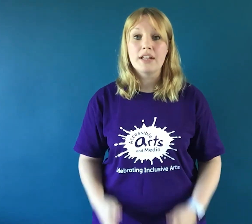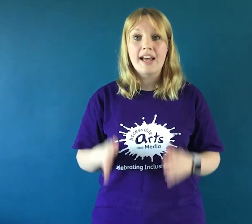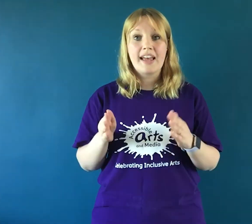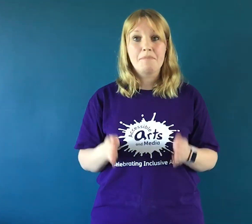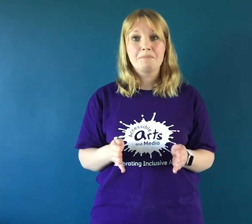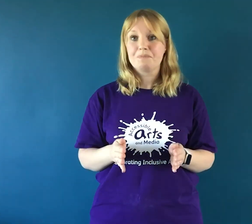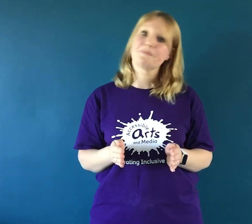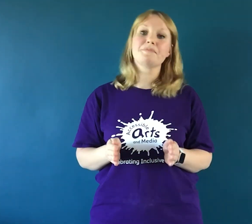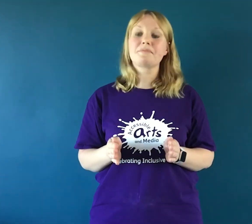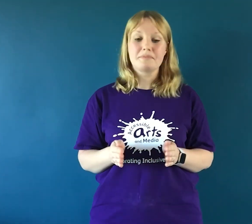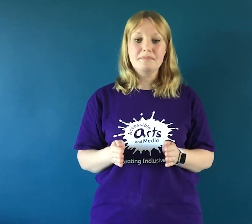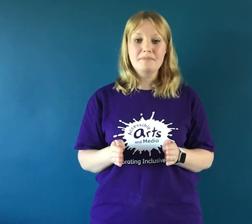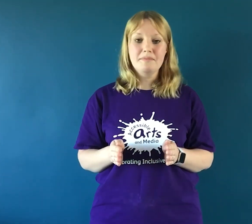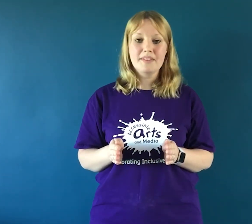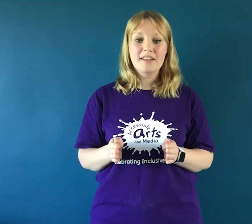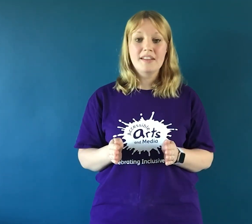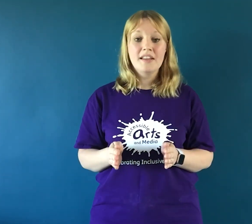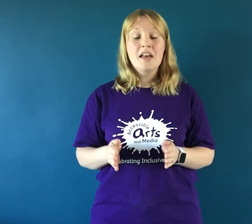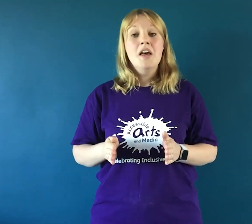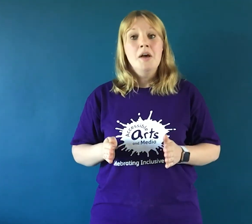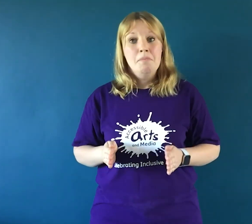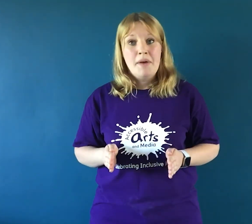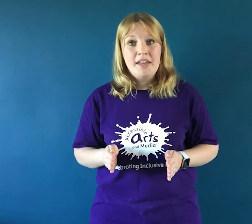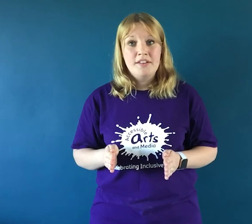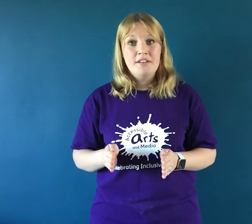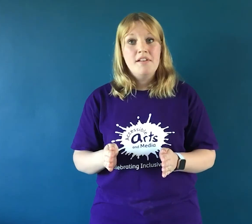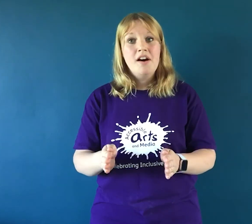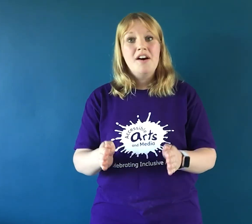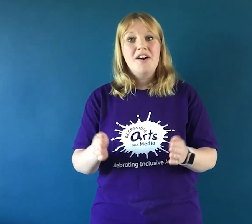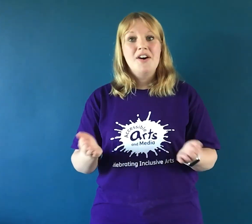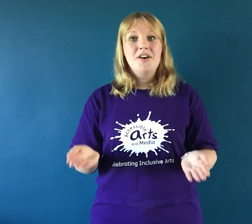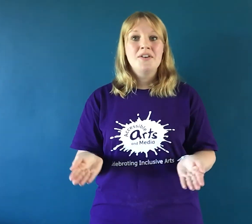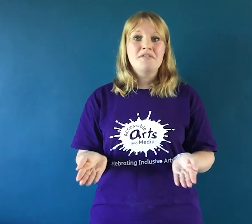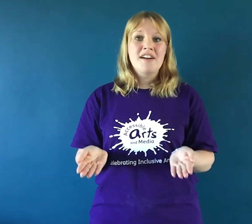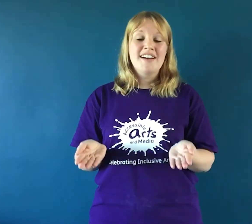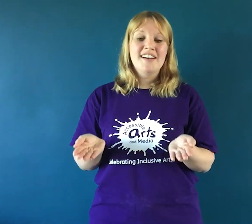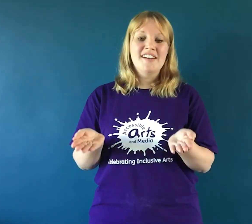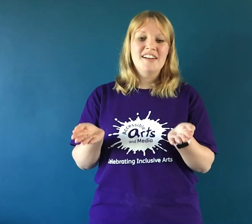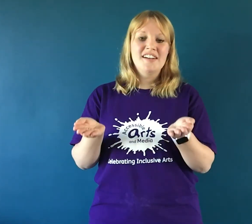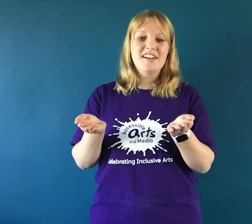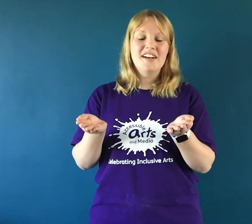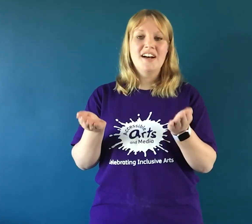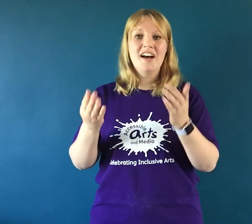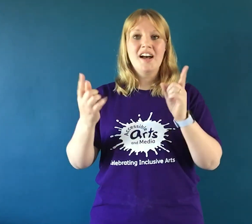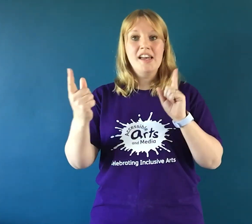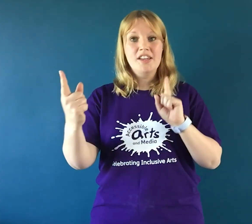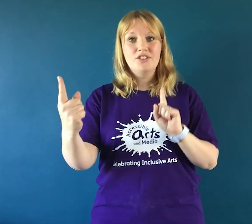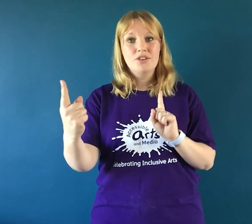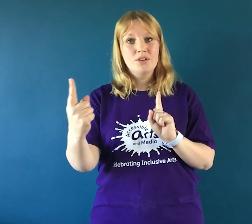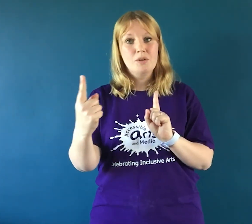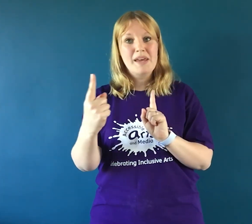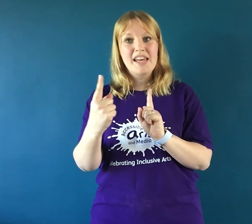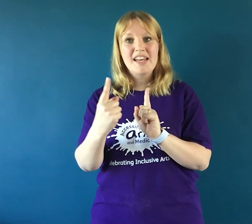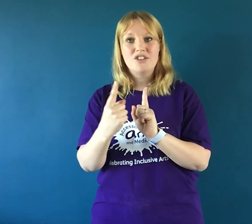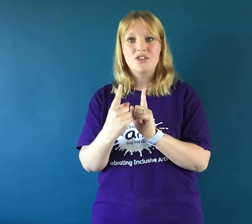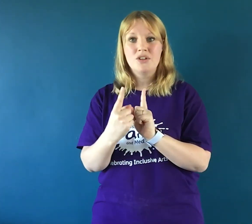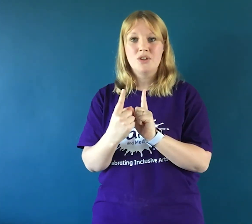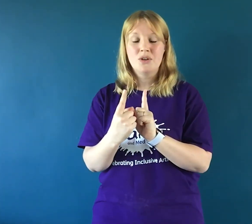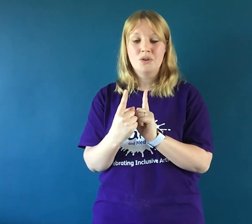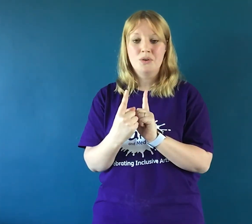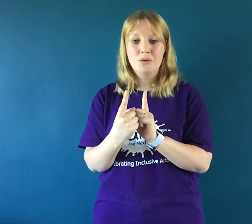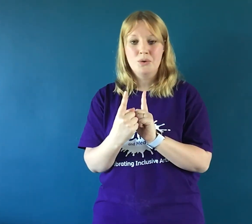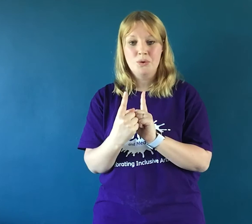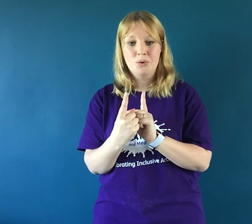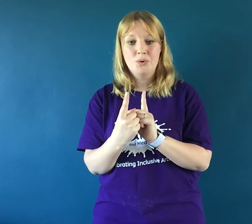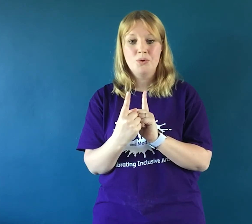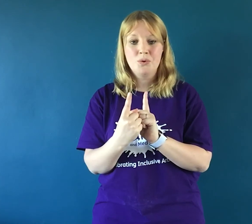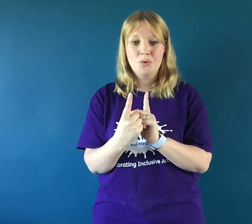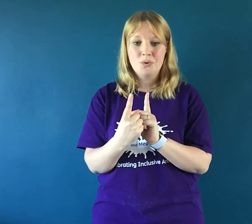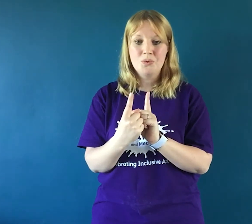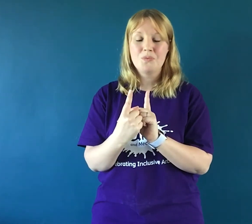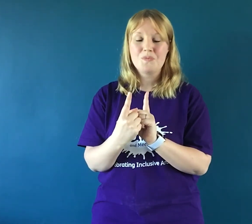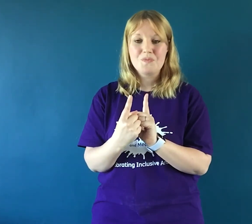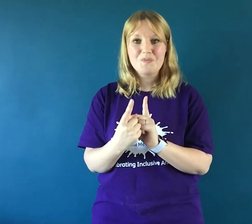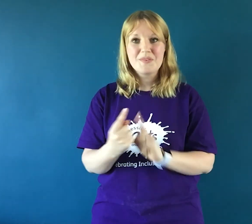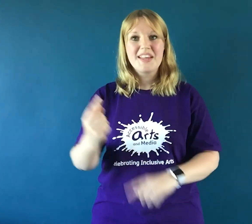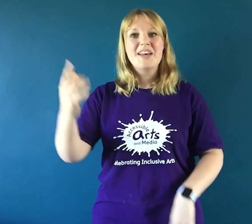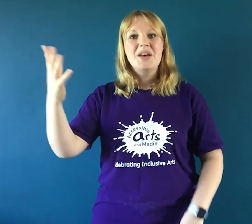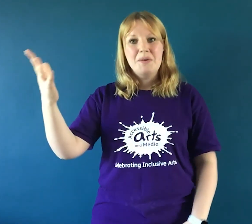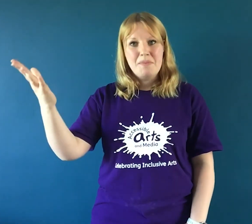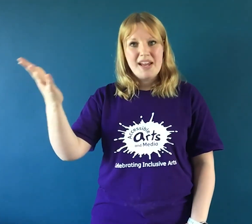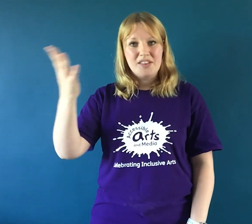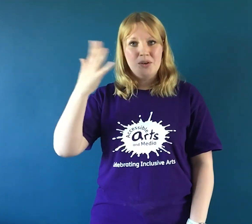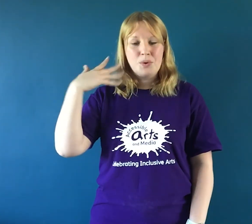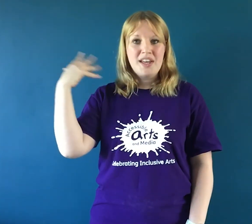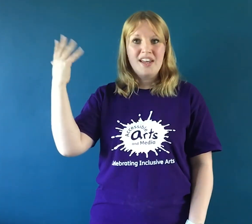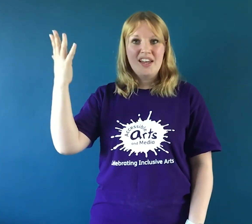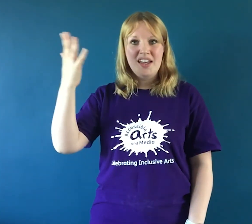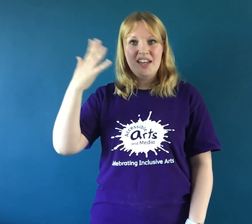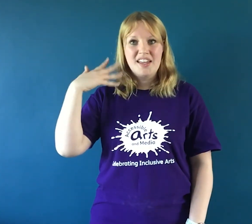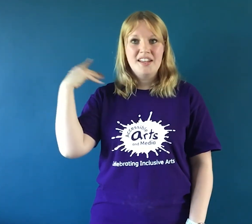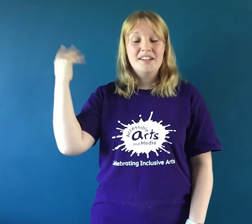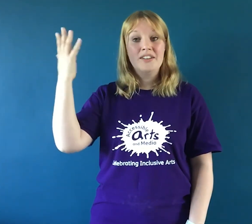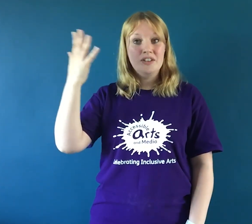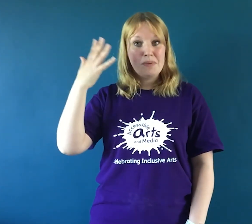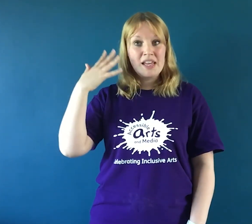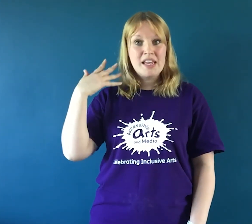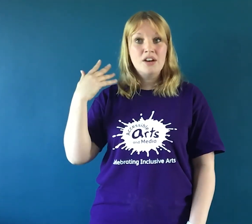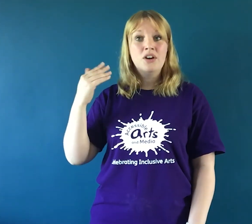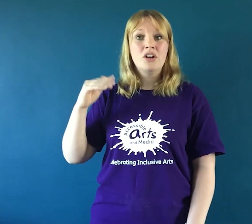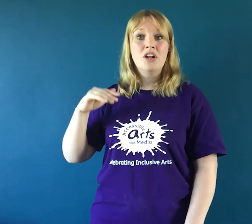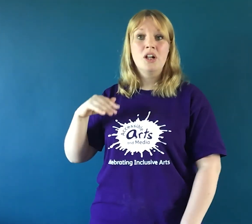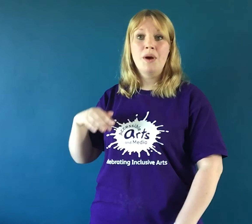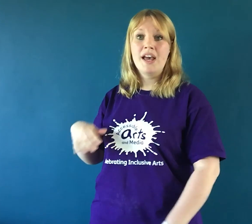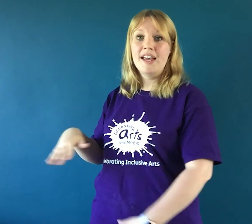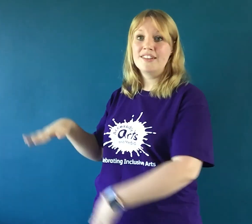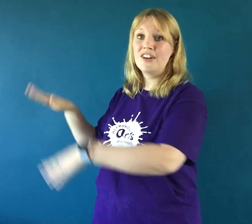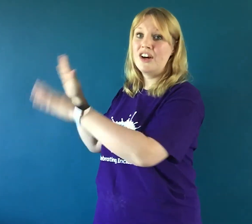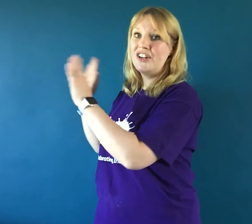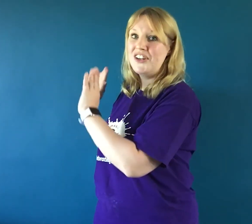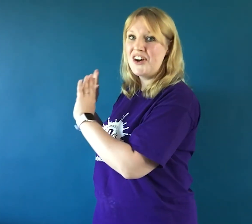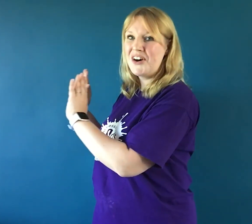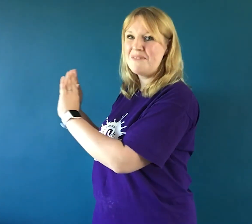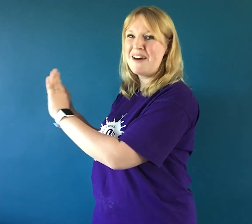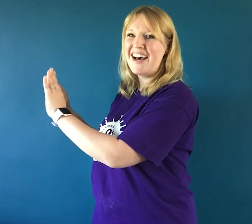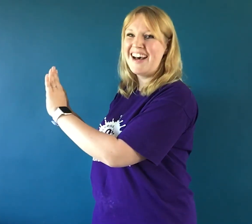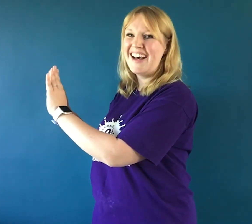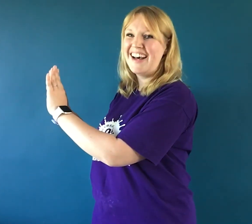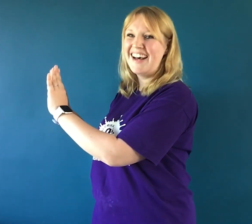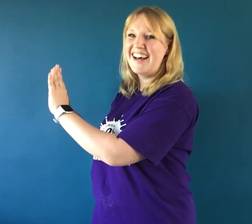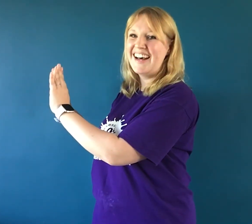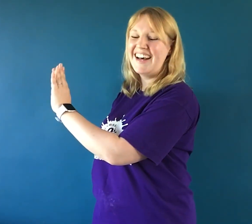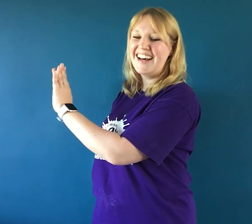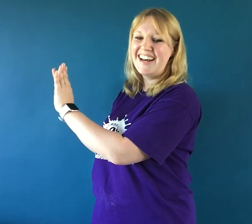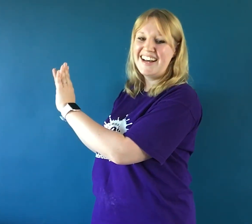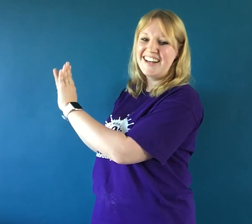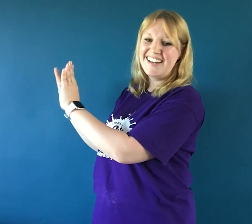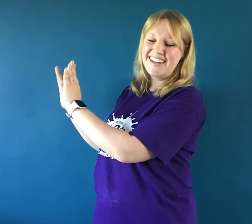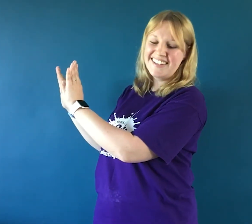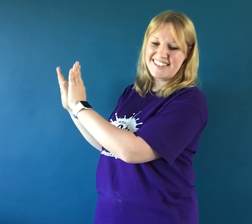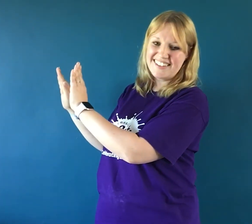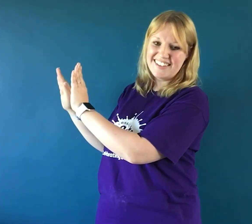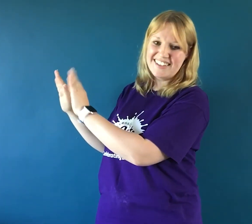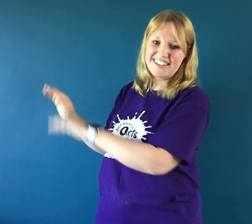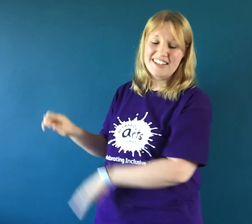all that again. May the road rise to meet you. May the wind be always on your back.